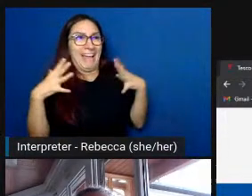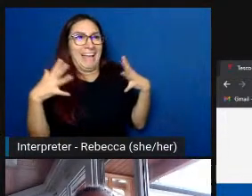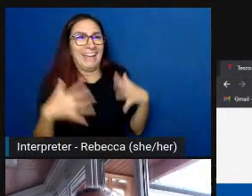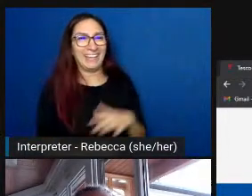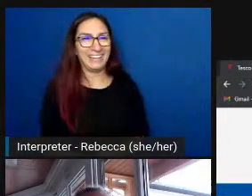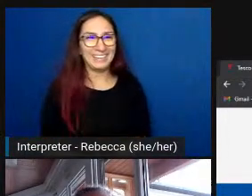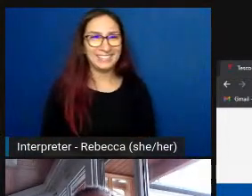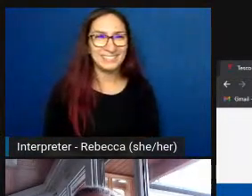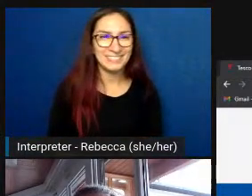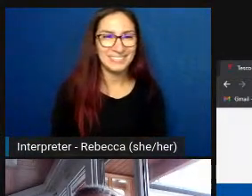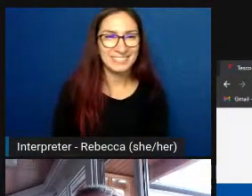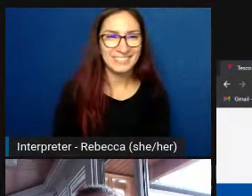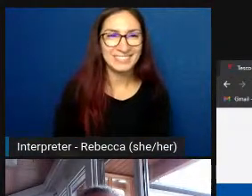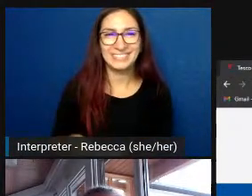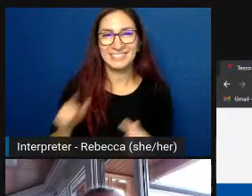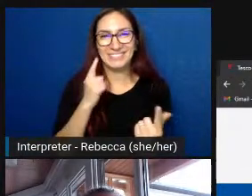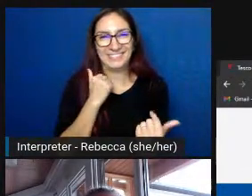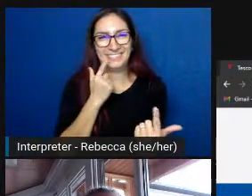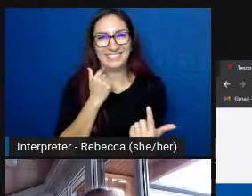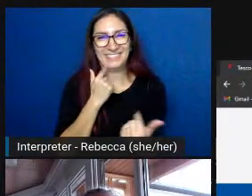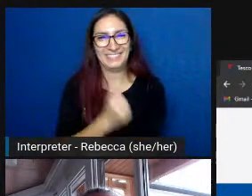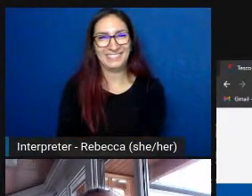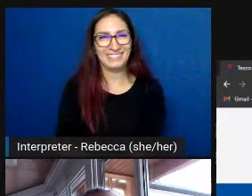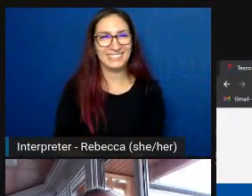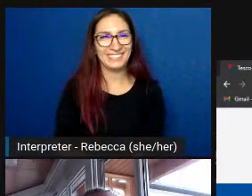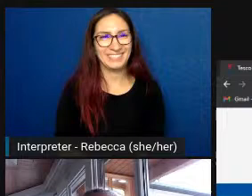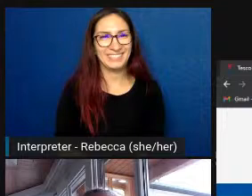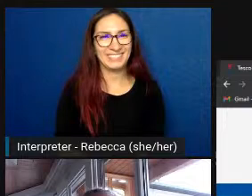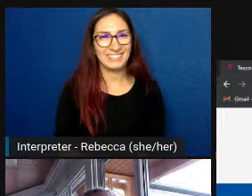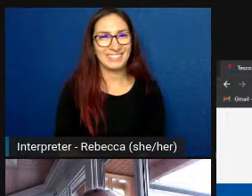Anne Bolelett: Rule number 1 if you want great conversion, on your shop,